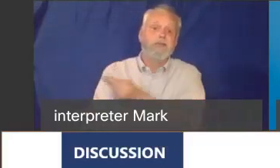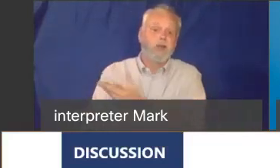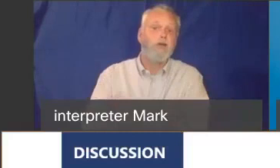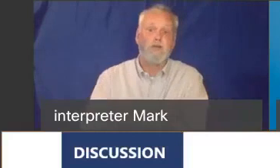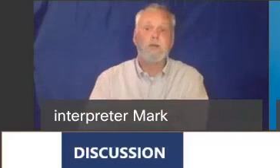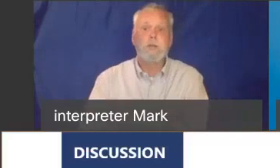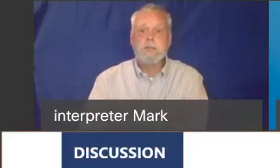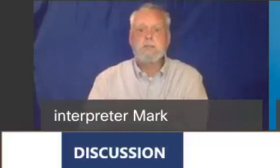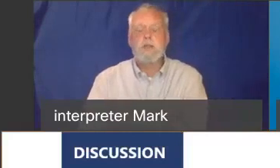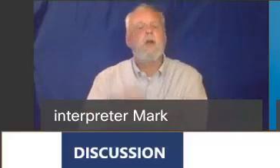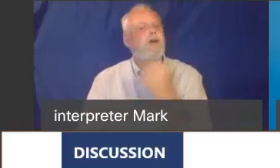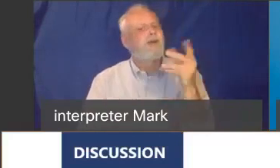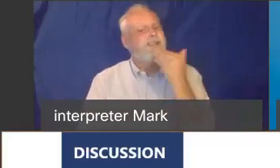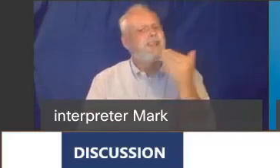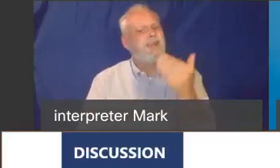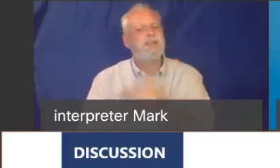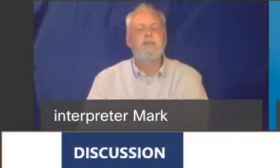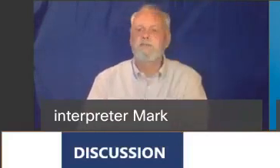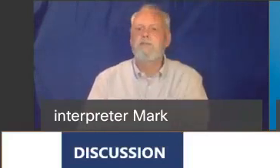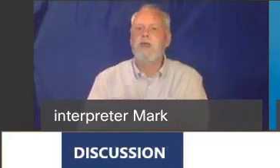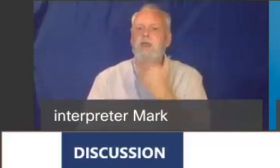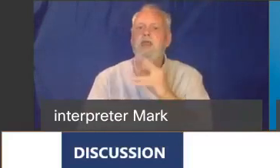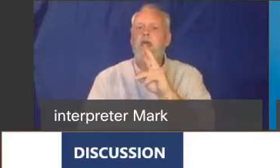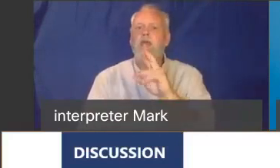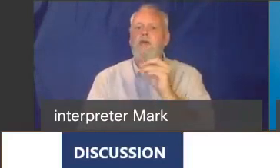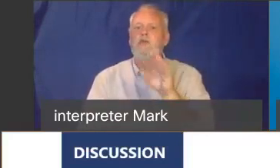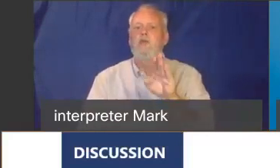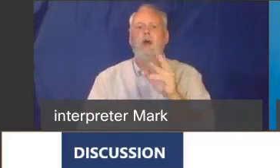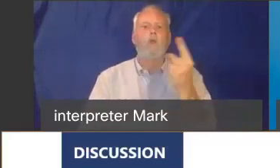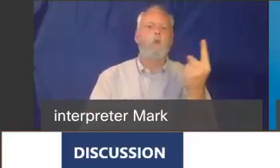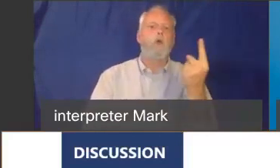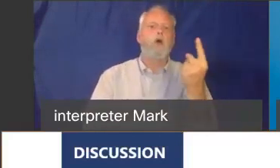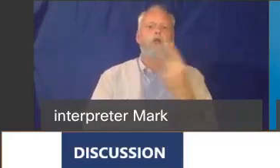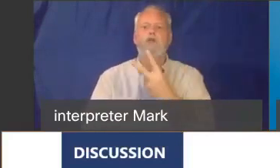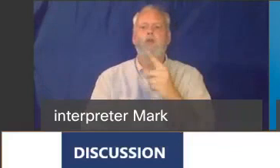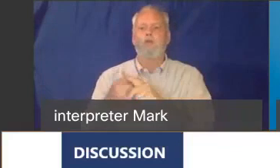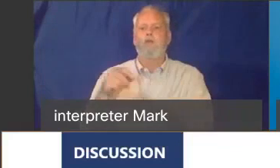Thanks a lot. Yeah, thank you. Rob I'll take 1 or 2 from the Q. A, that I think we can answer.